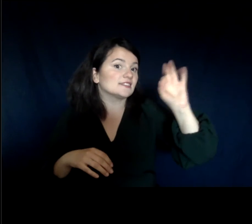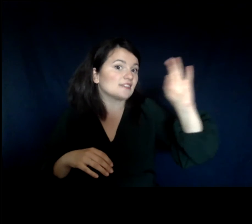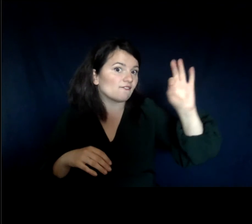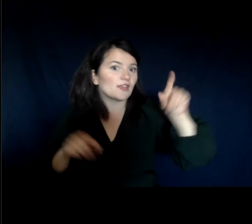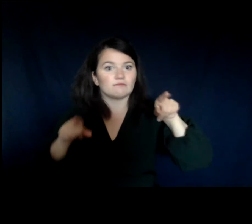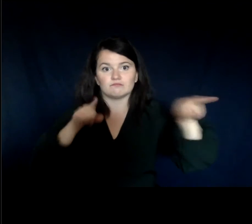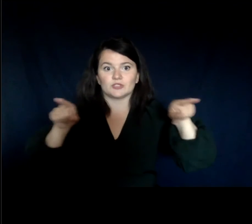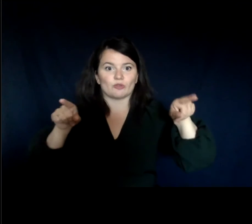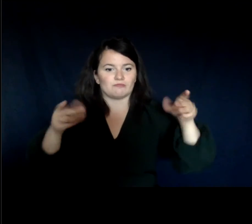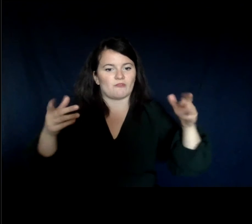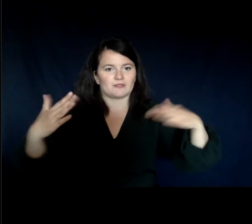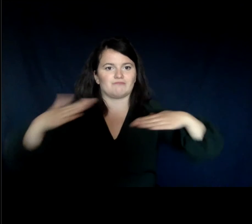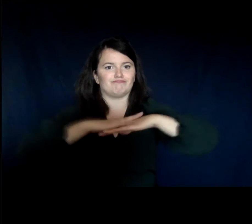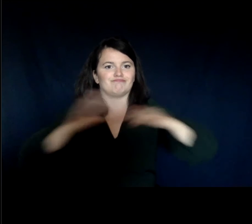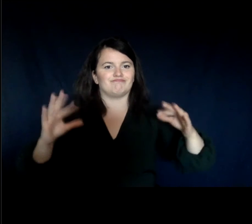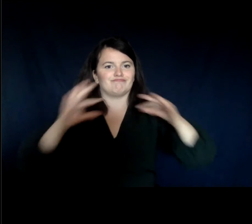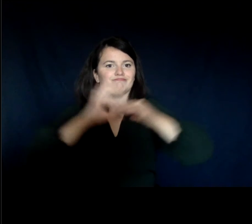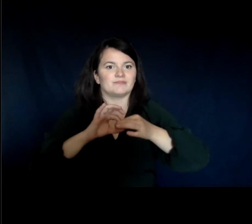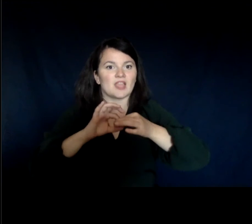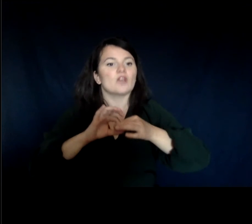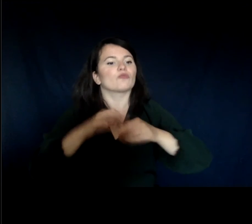I'm afraid it won't happen.